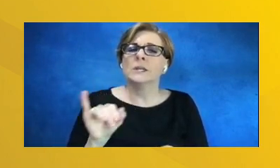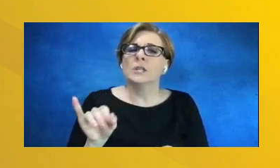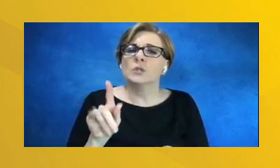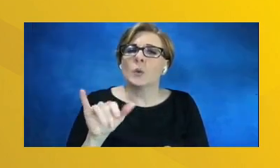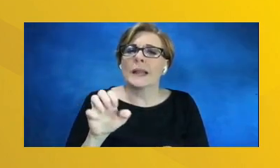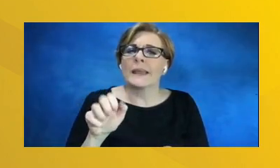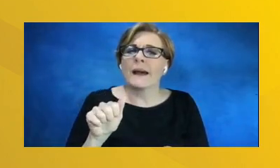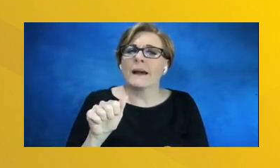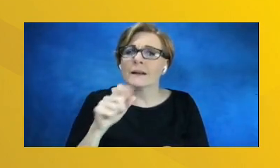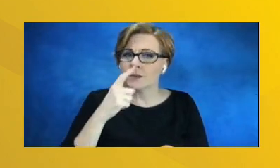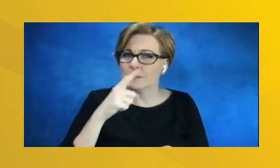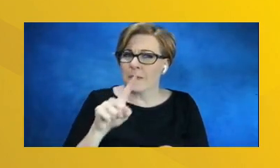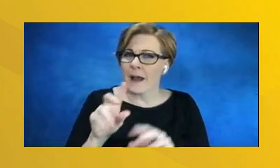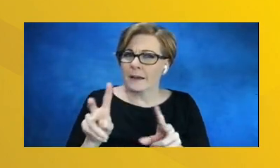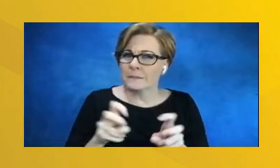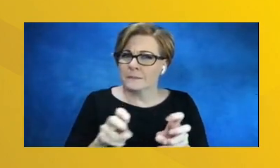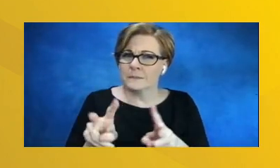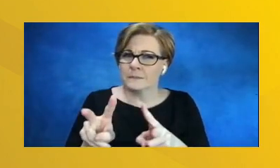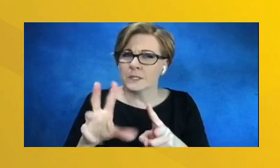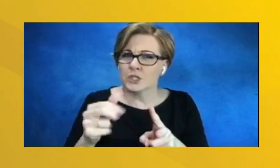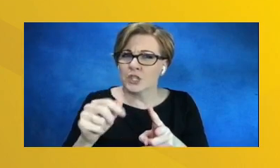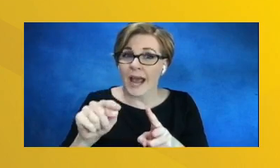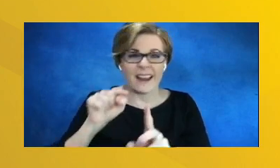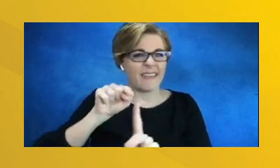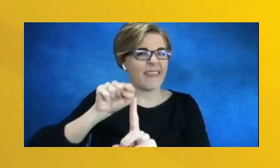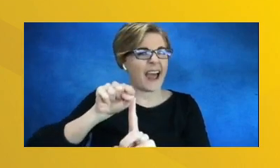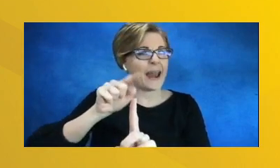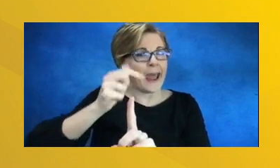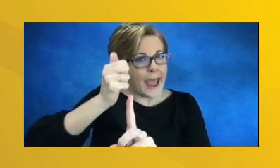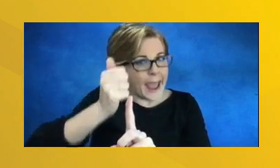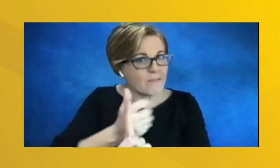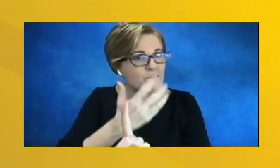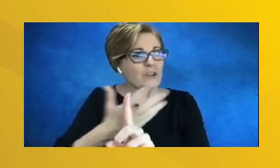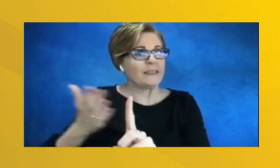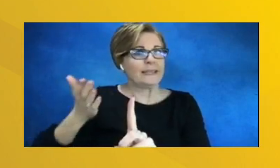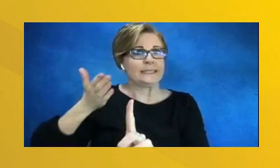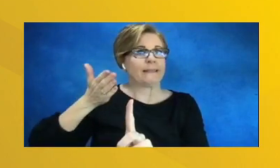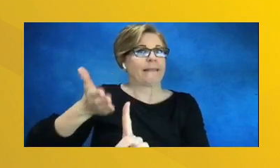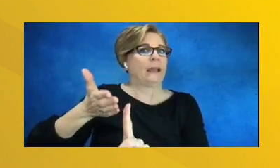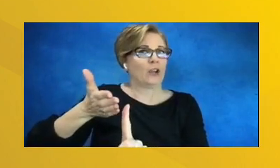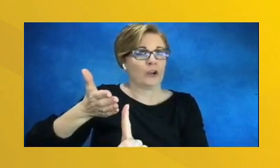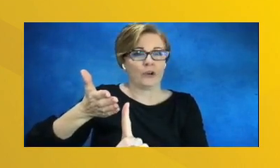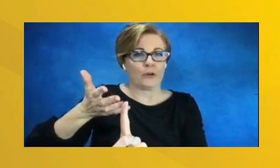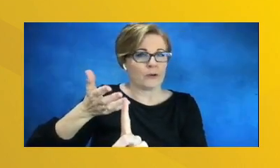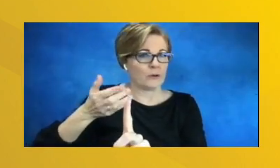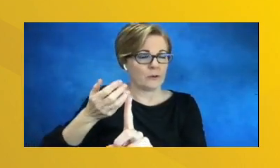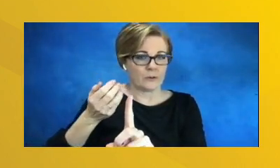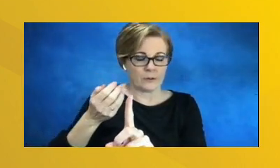going to be your one stop shop for everything related to to this program.